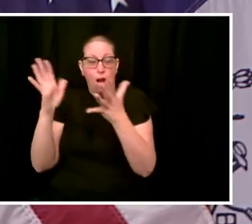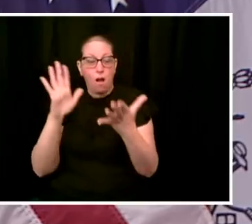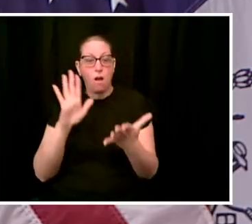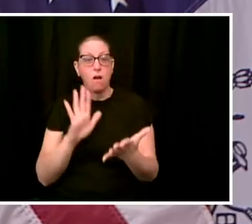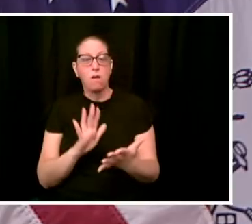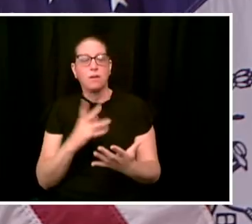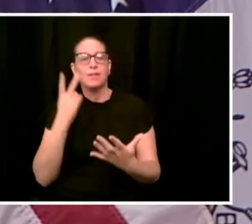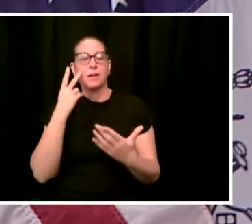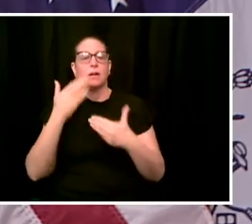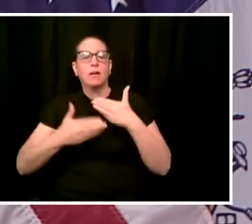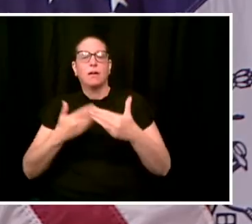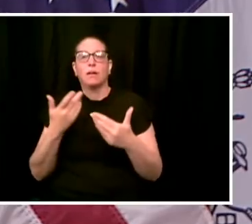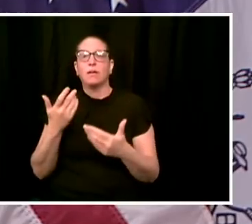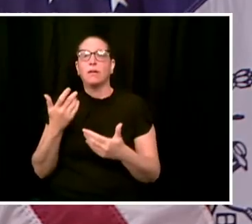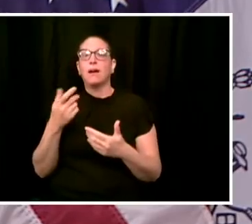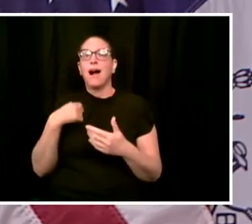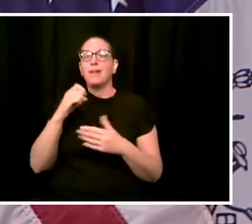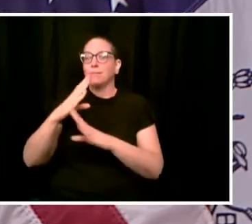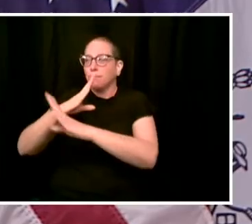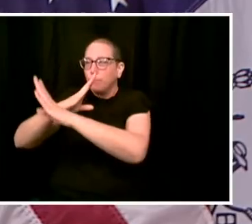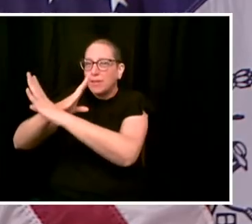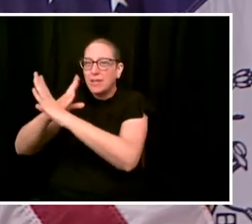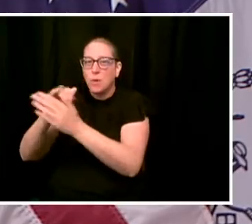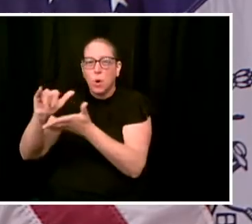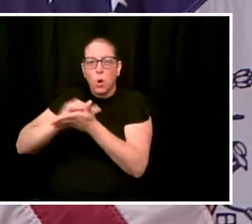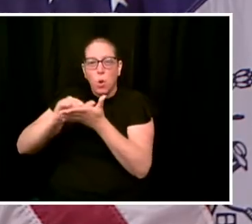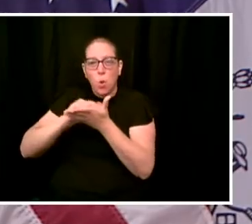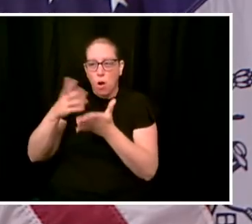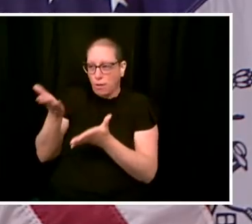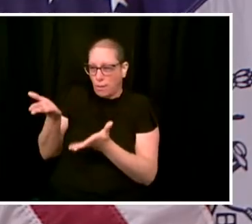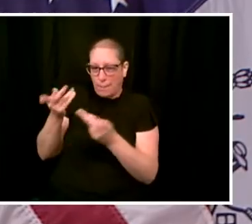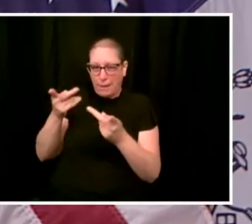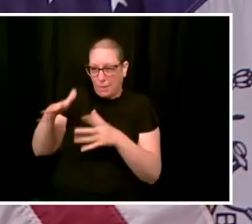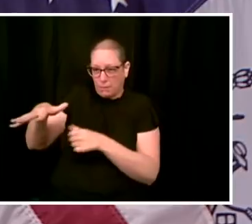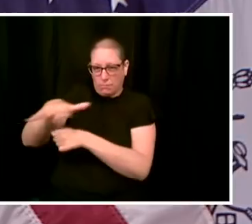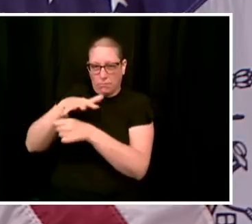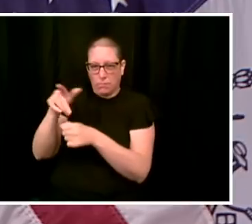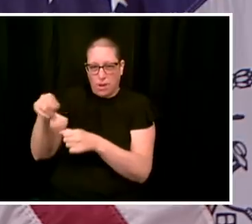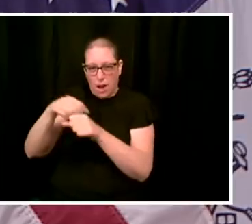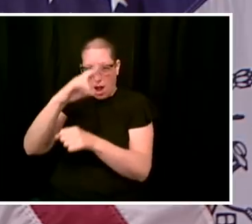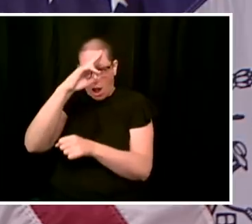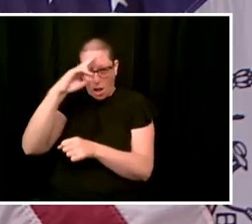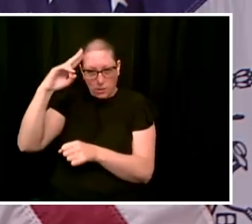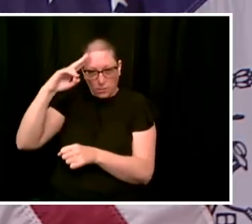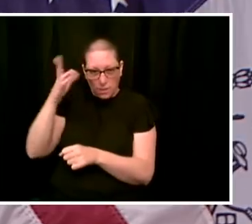HOSPITALS, THAT'S WHEER WE HAD TO PROTECT THE MOST NEW YORKERS IN THE MOST PR